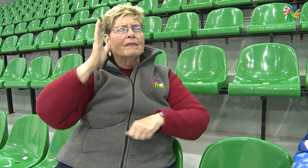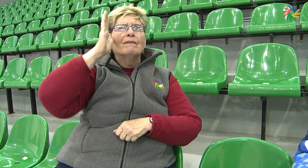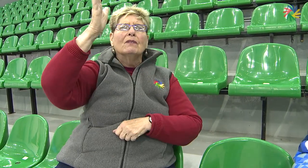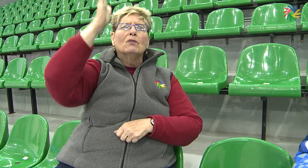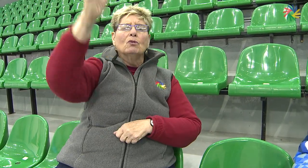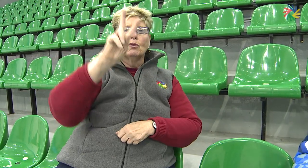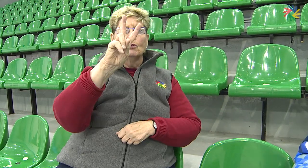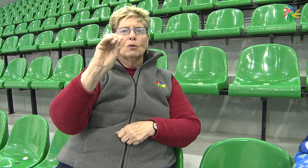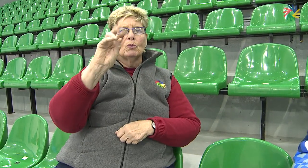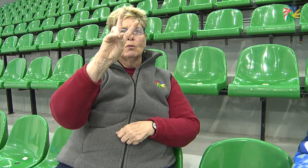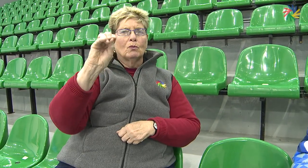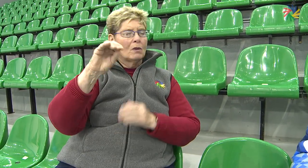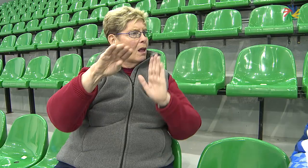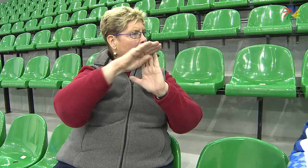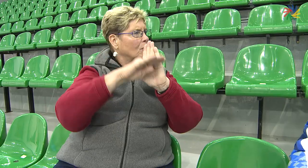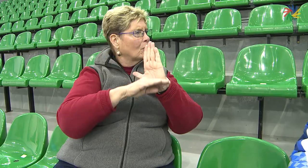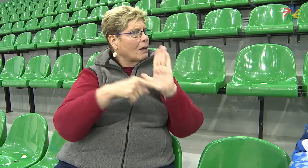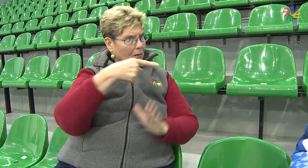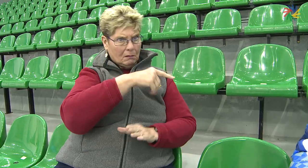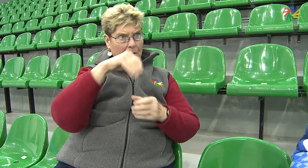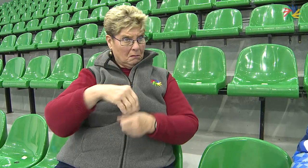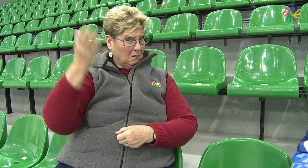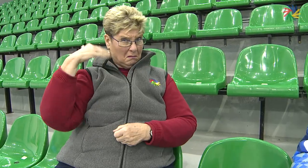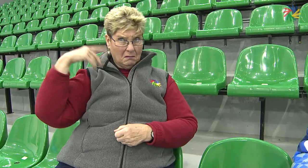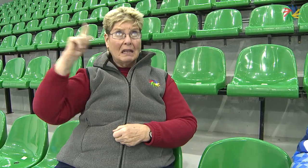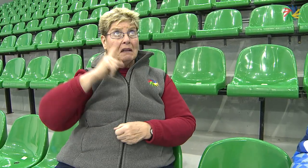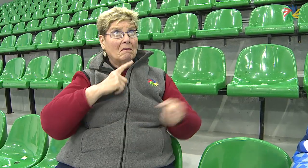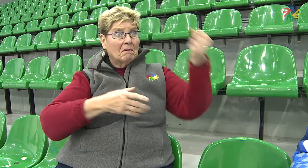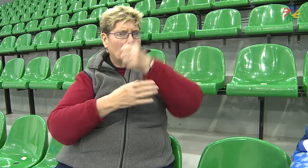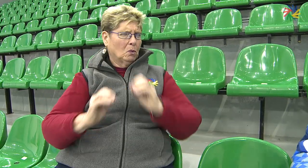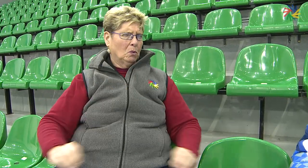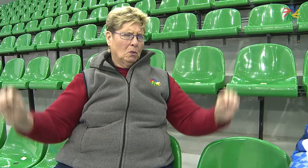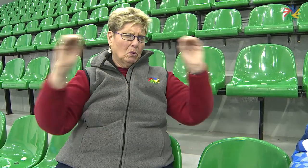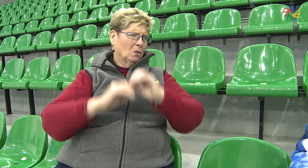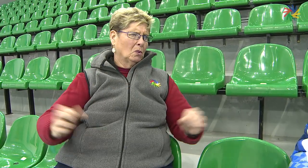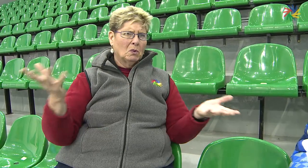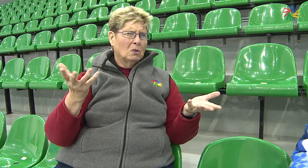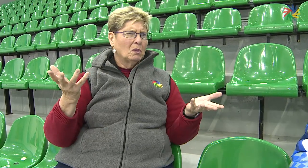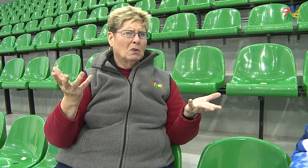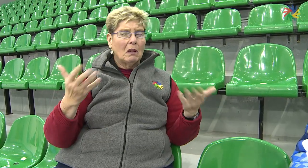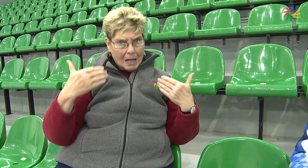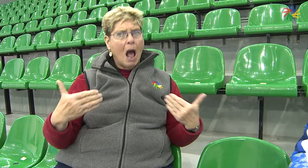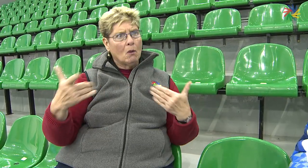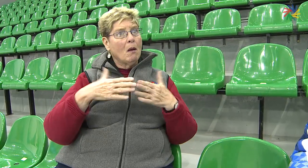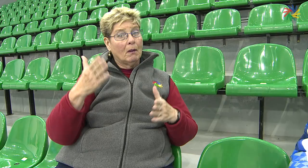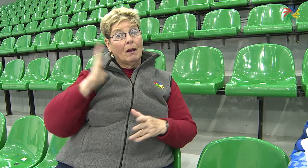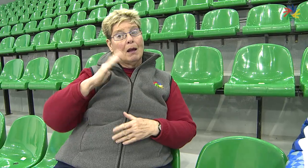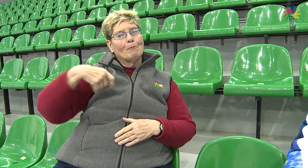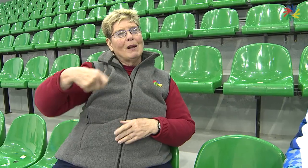Olympic Agenda 2020. Before then, there had never been a deaf participant in the history of the IOC involved with a work group, but now the door's open.